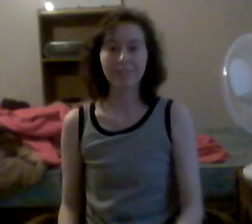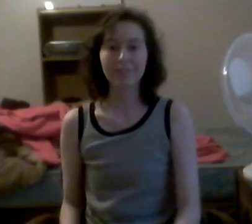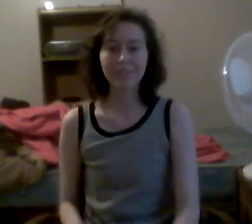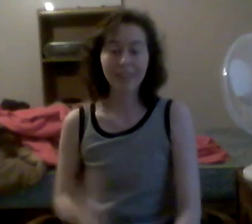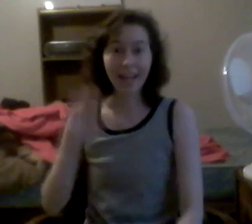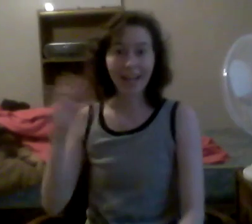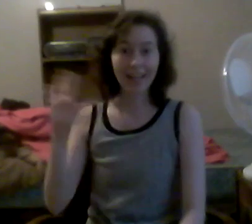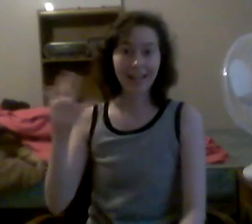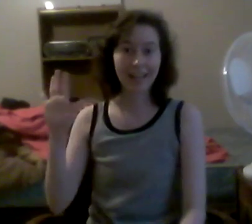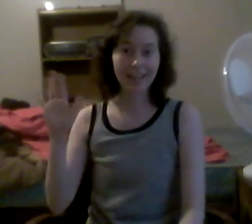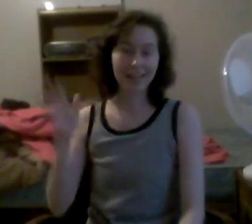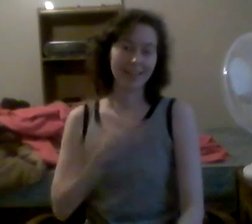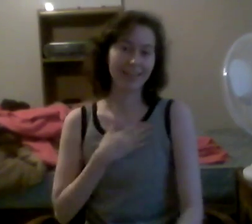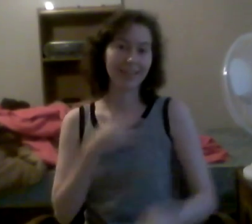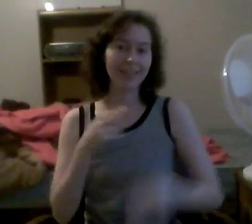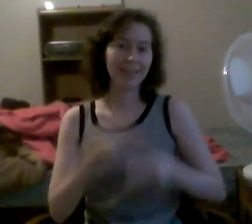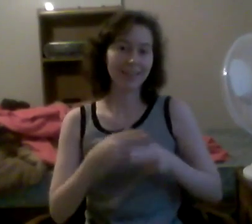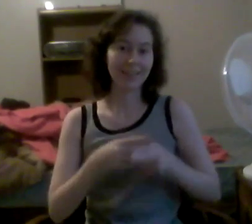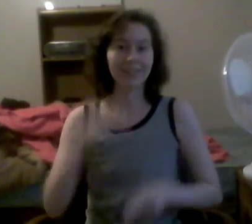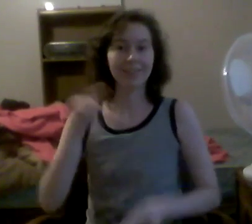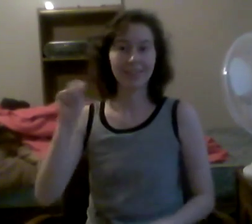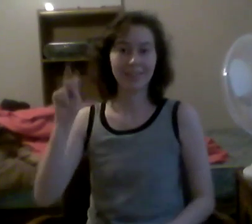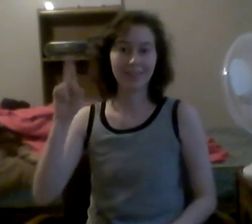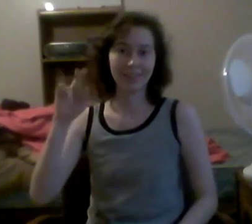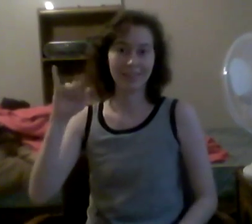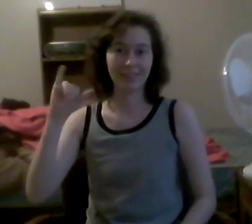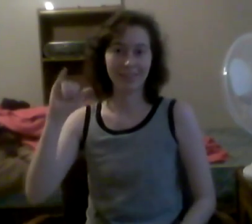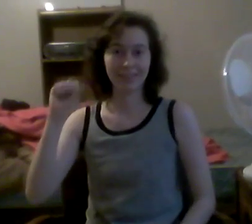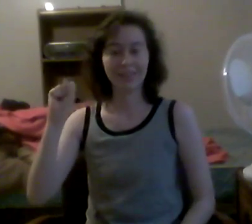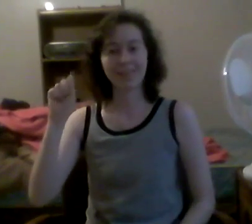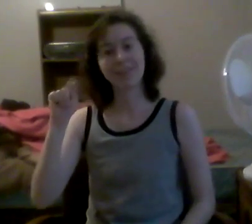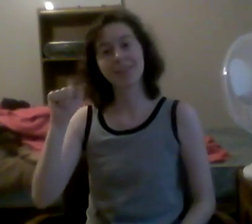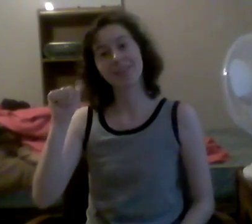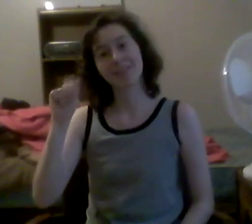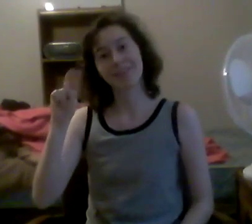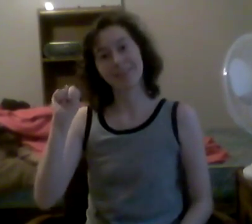Hello! my name is T-R-I-S-T-A-N!